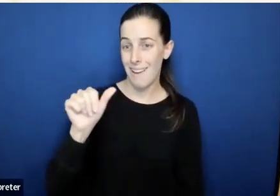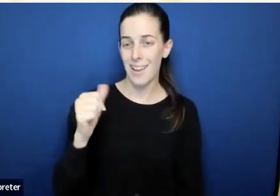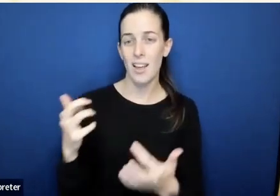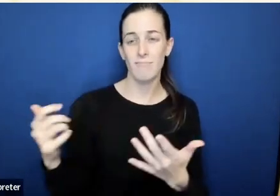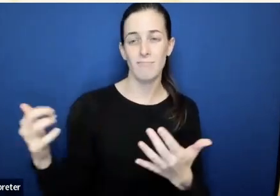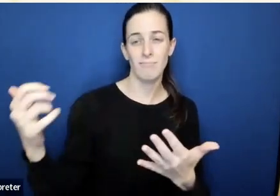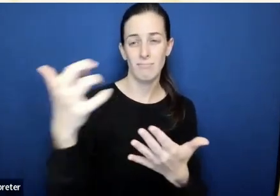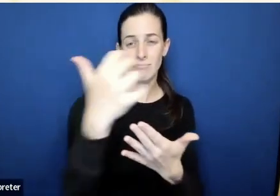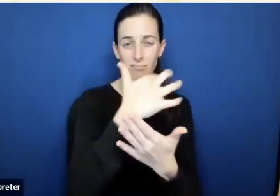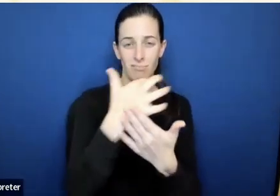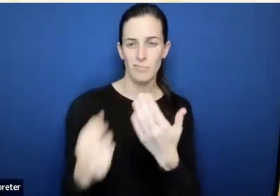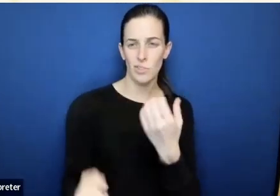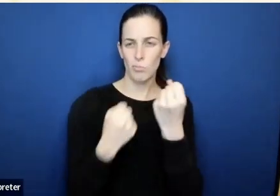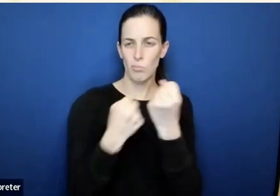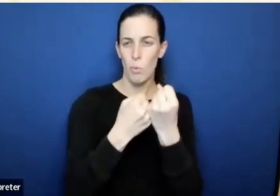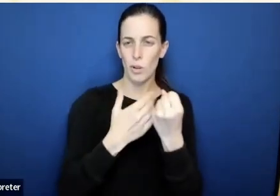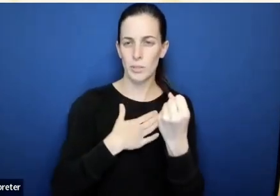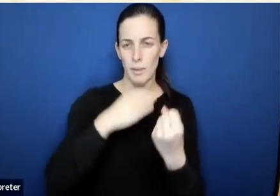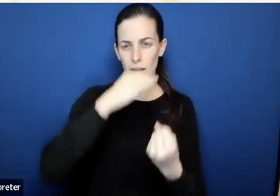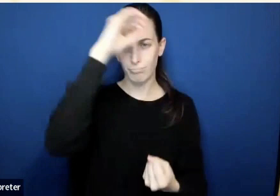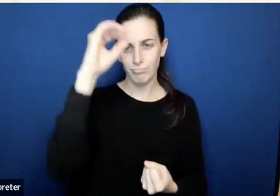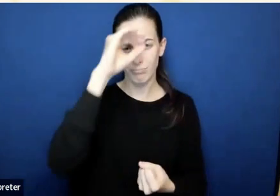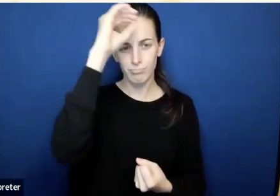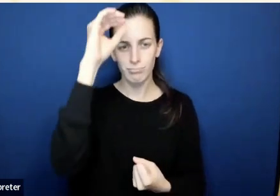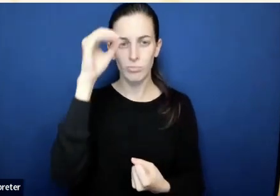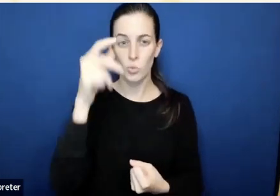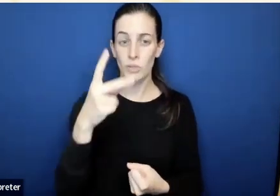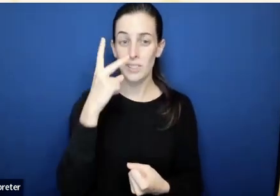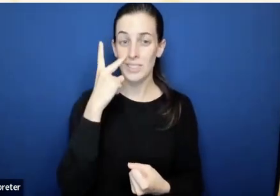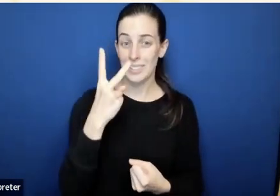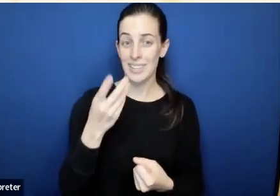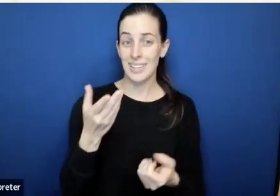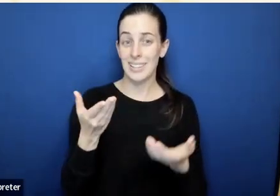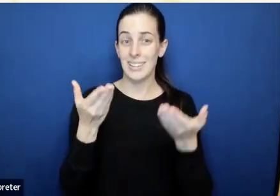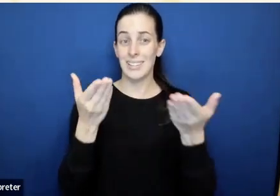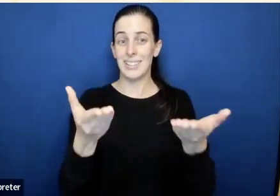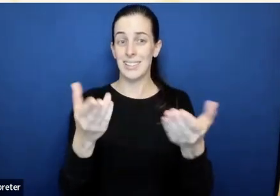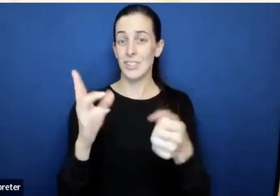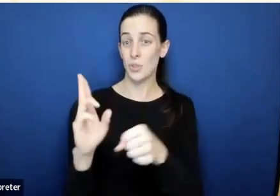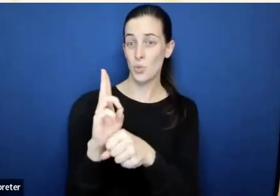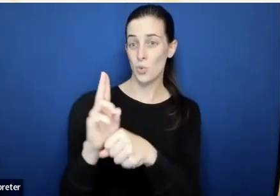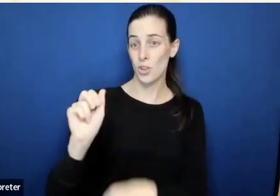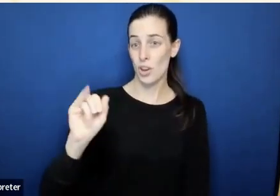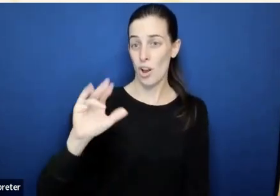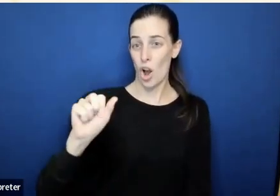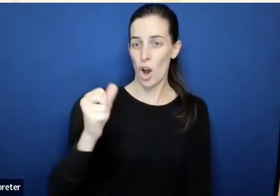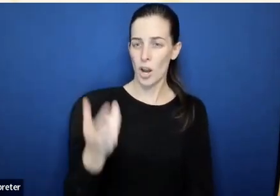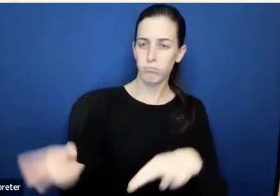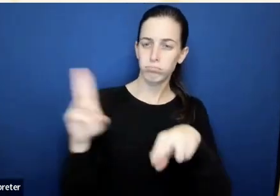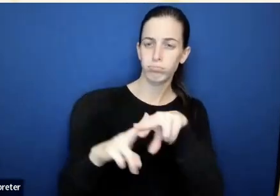The 2023 WebAIM million survey data reports, the usage of ARIA has increased by 29% in just one year.